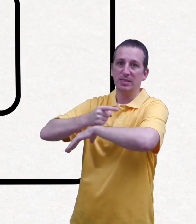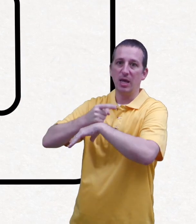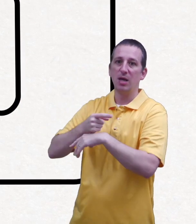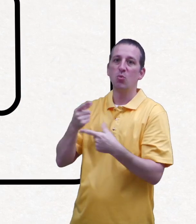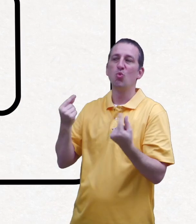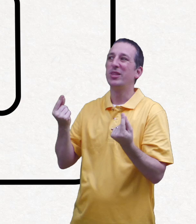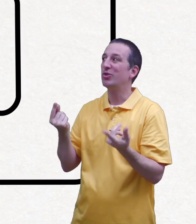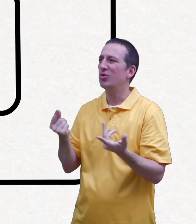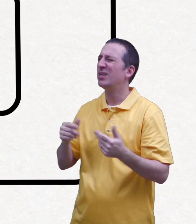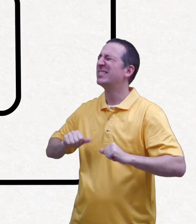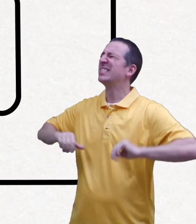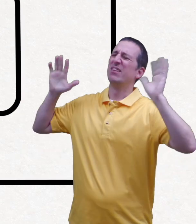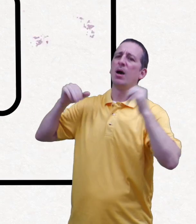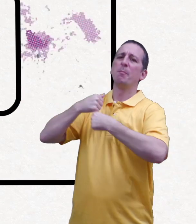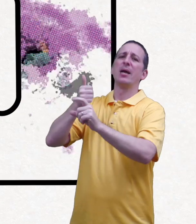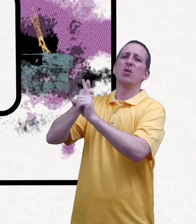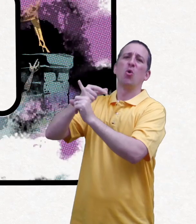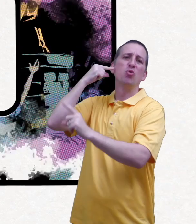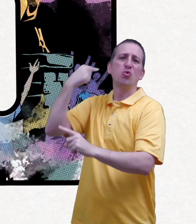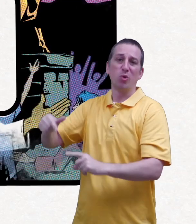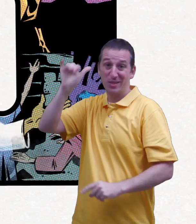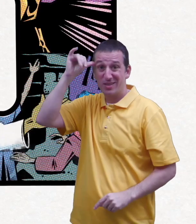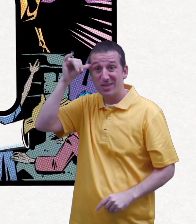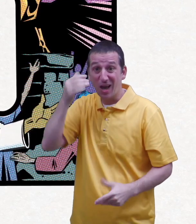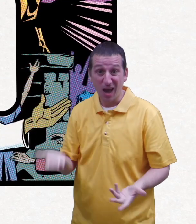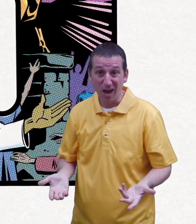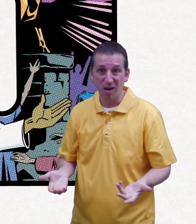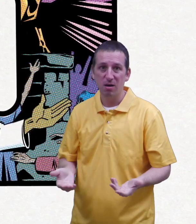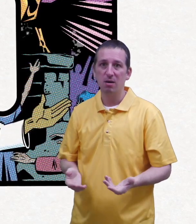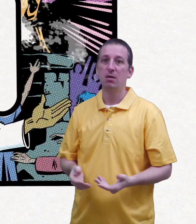waiting for Moses on Mount Sinai, so they made the golden calf. Or after